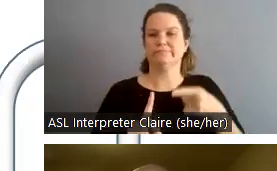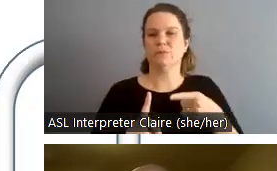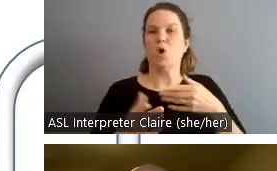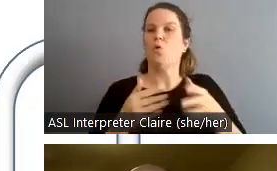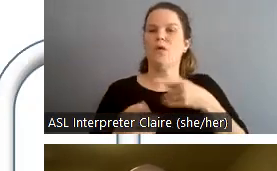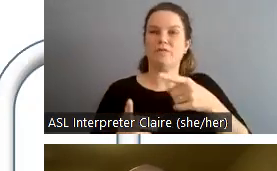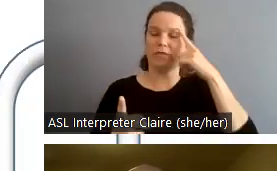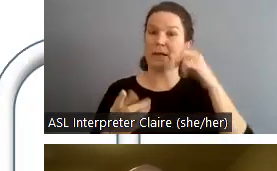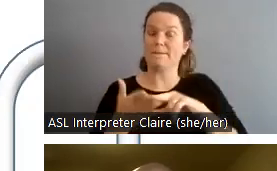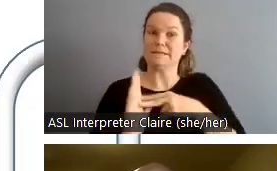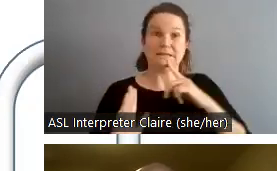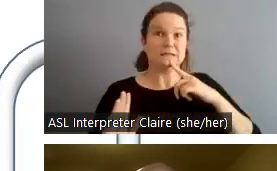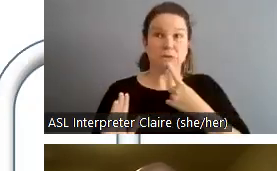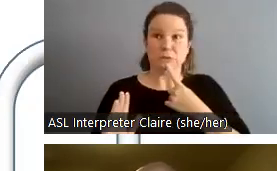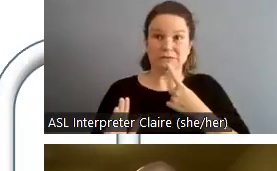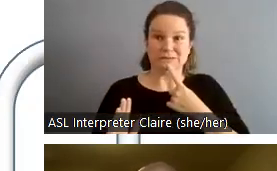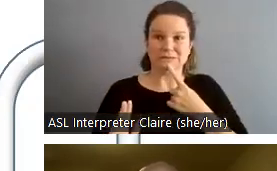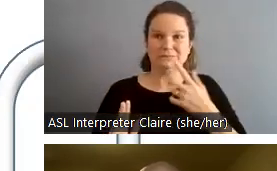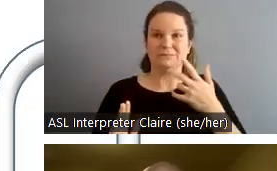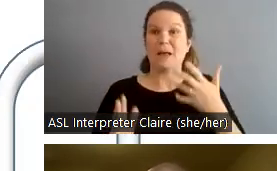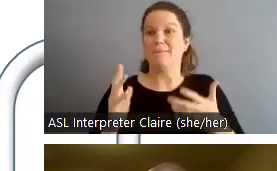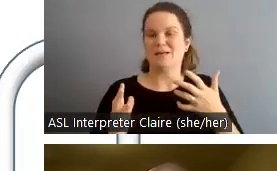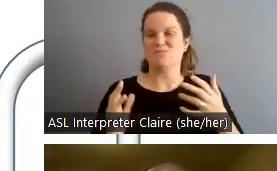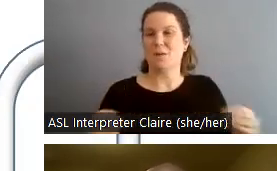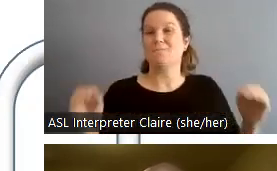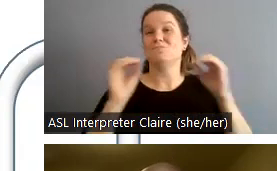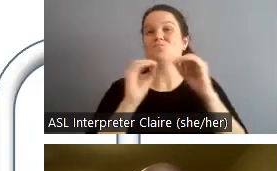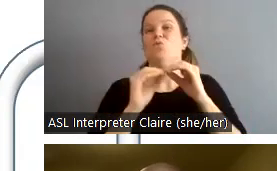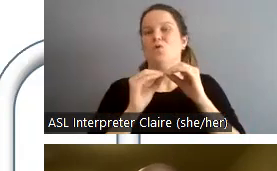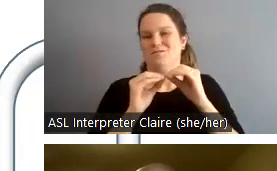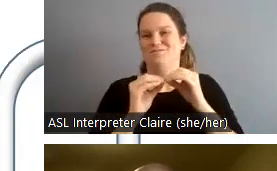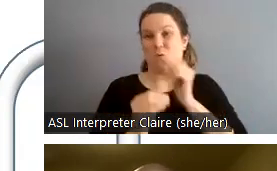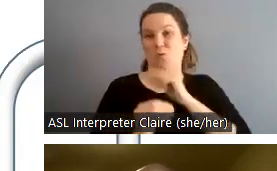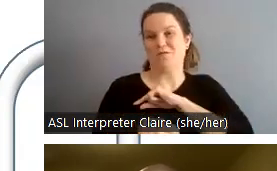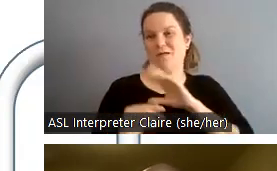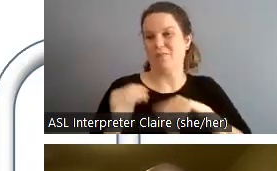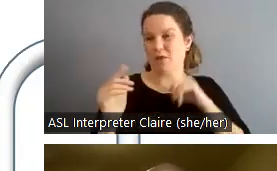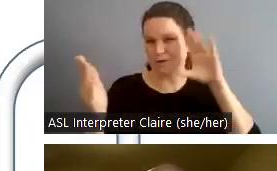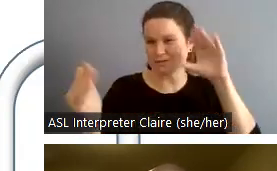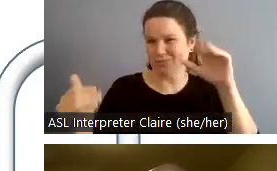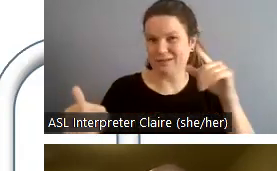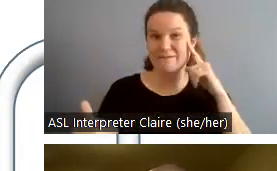serious health condition is, it may be bigger and it may fit into what you need